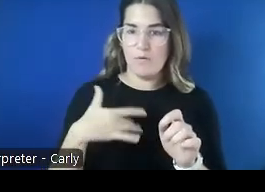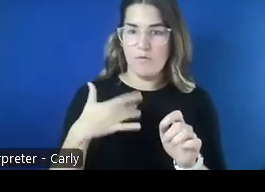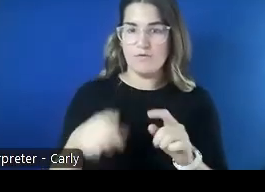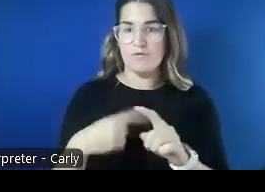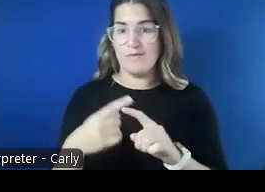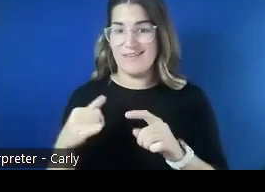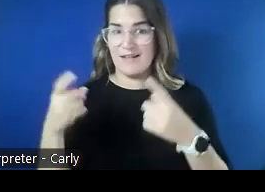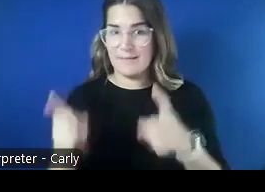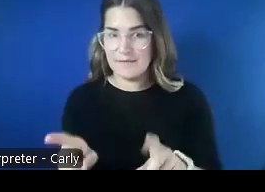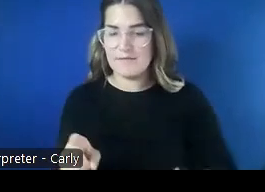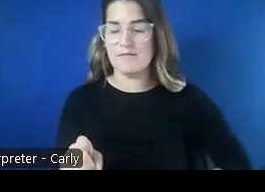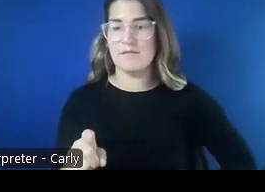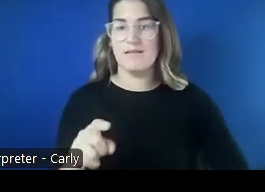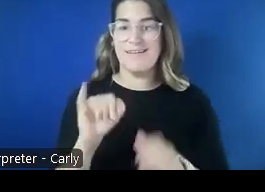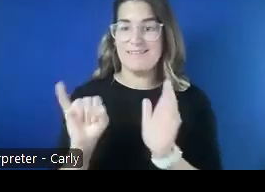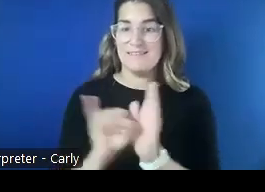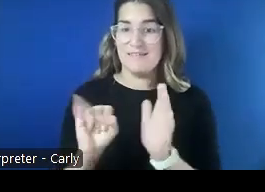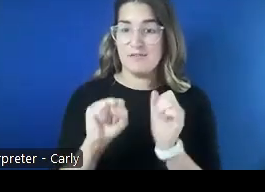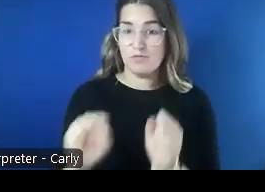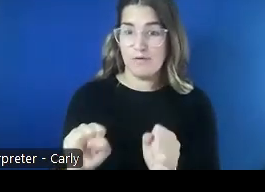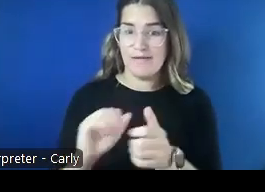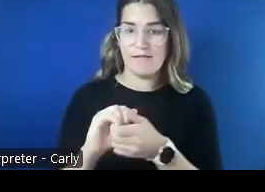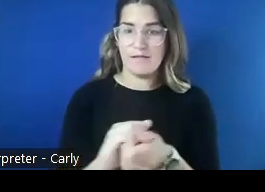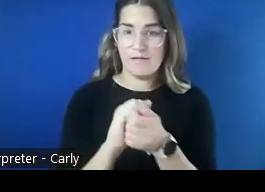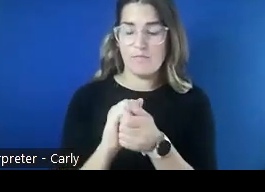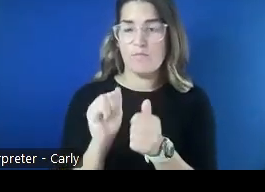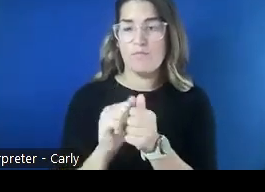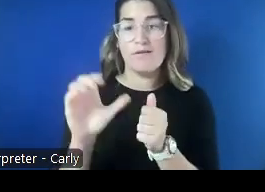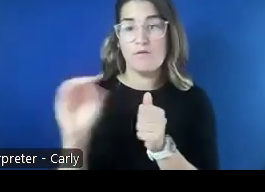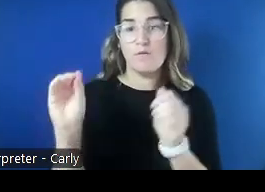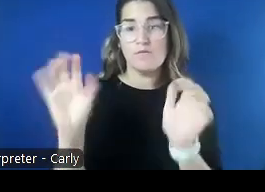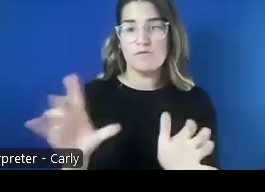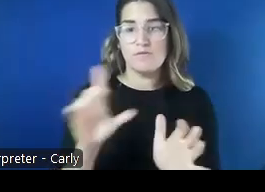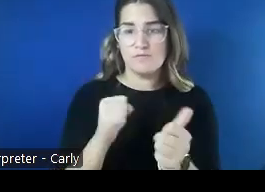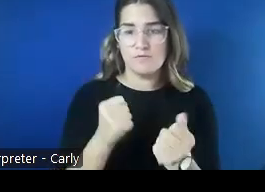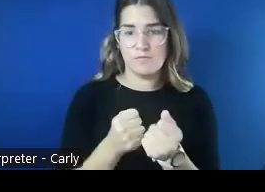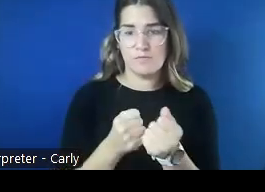identifying strengths and collaborating with her co- teer for some support um the consultant can